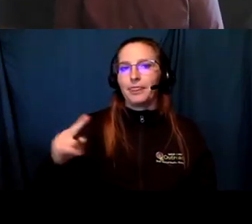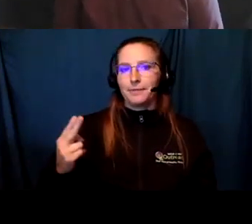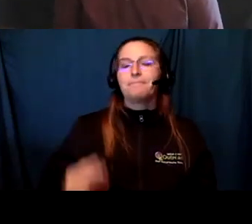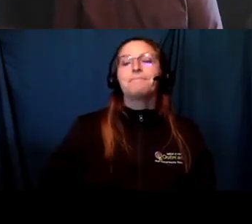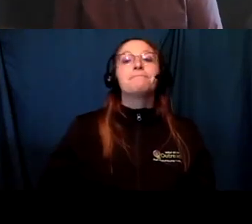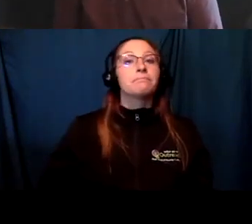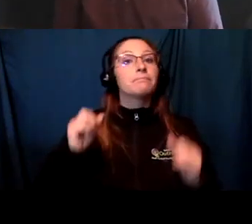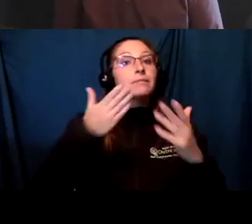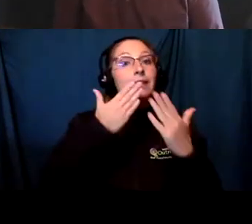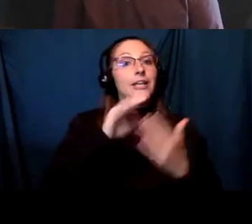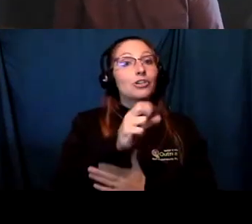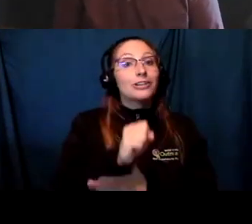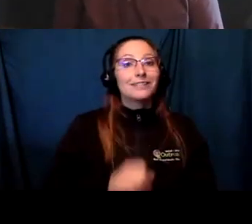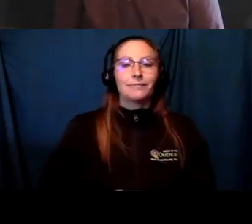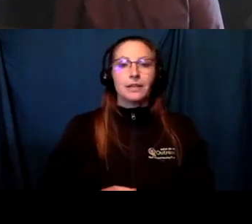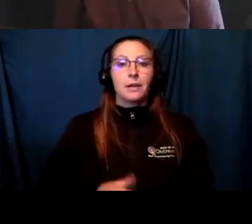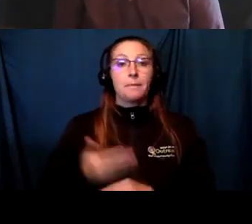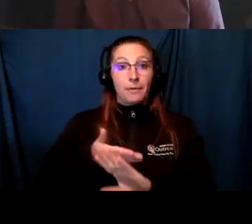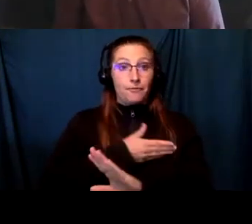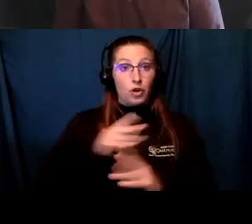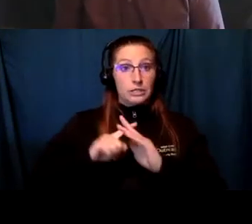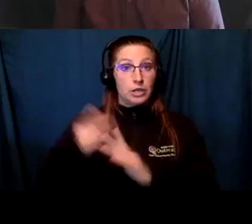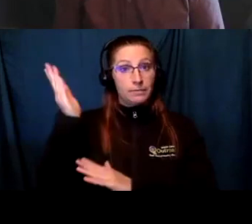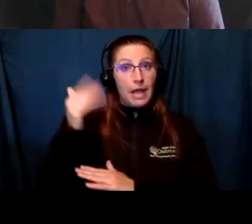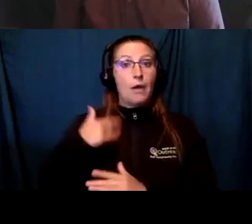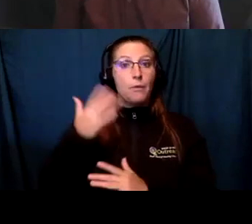I get started on the presentation, I just want to acknowledge our other team members.